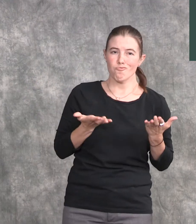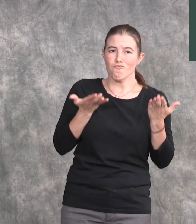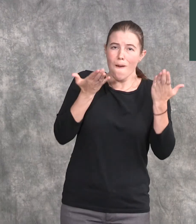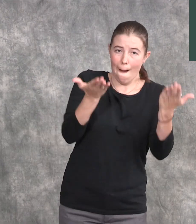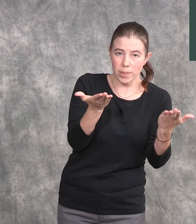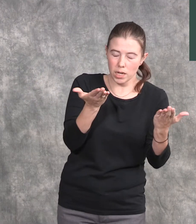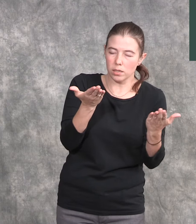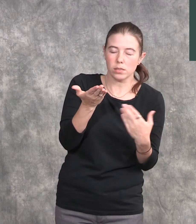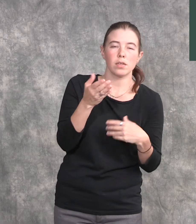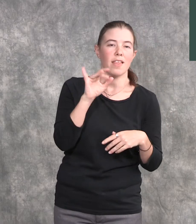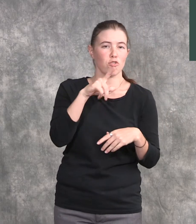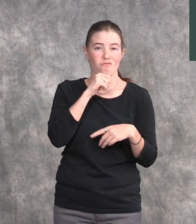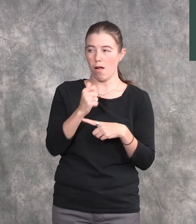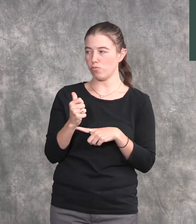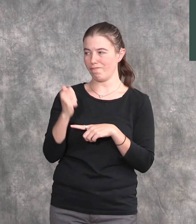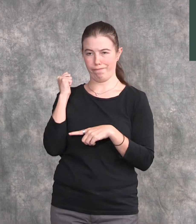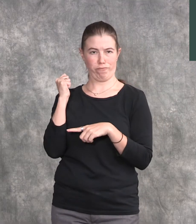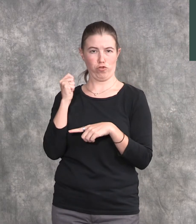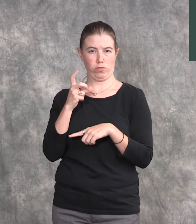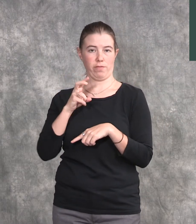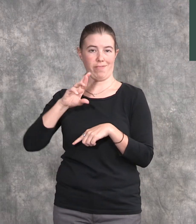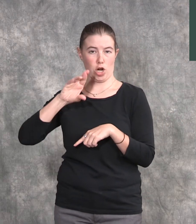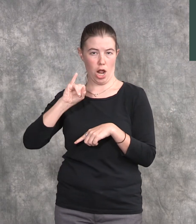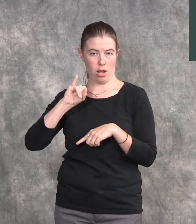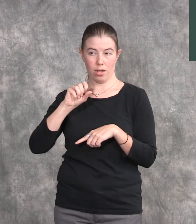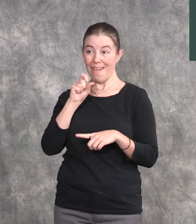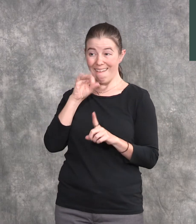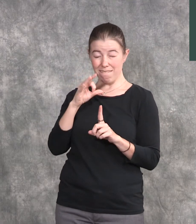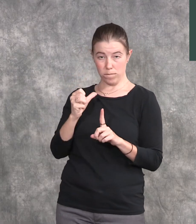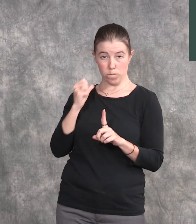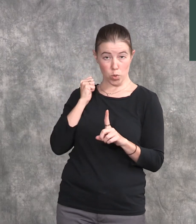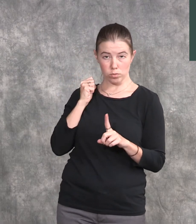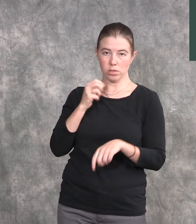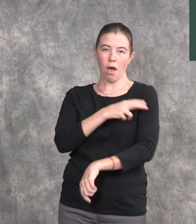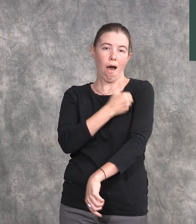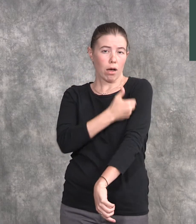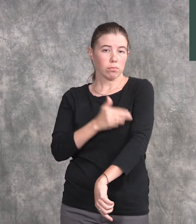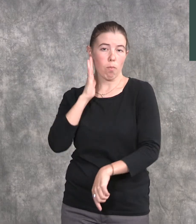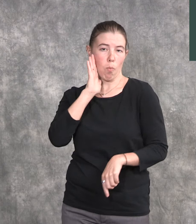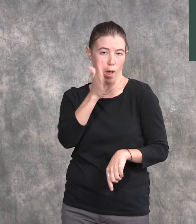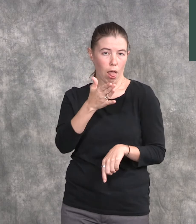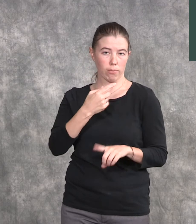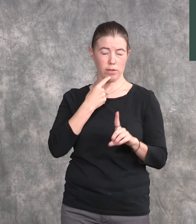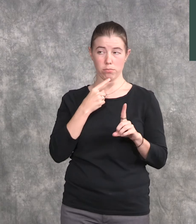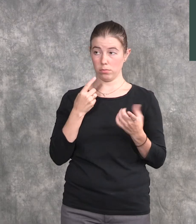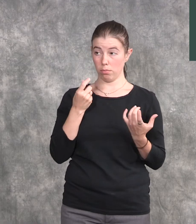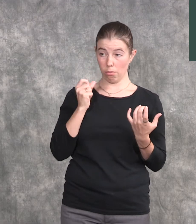we recommend you not refuse VRI. If you refuse, the hospital would